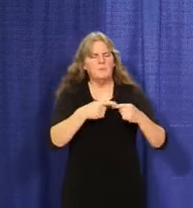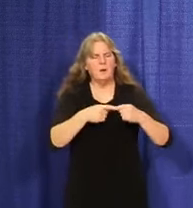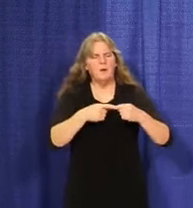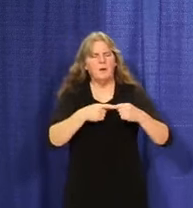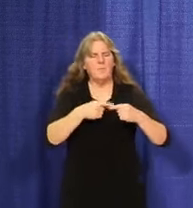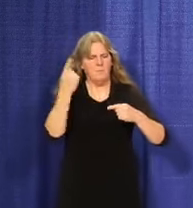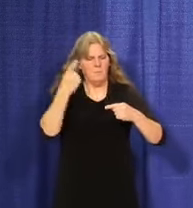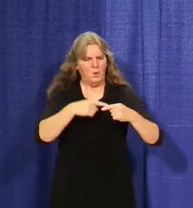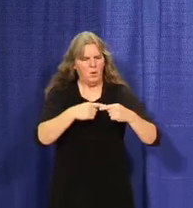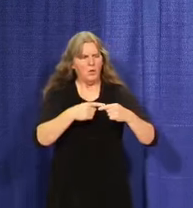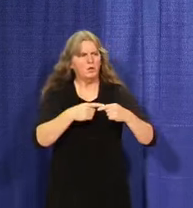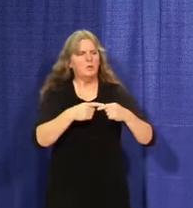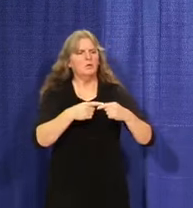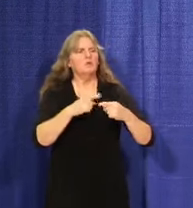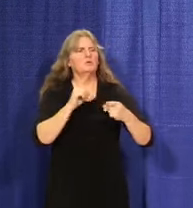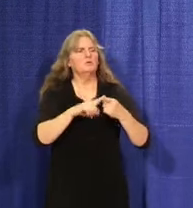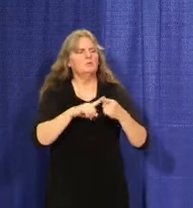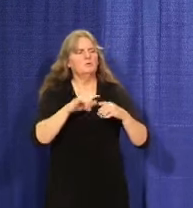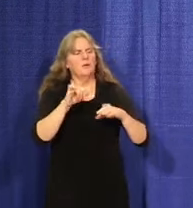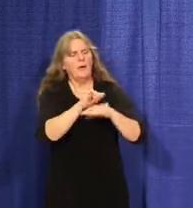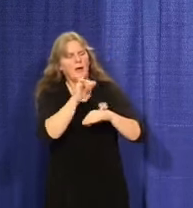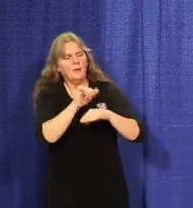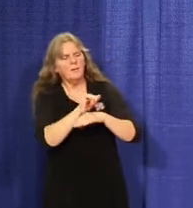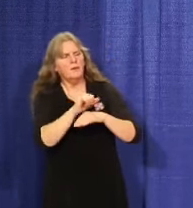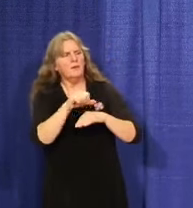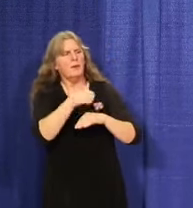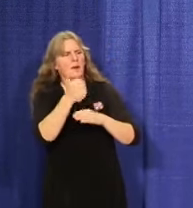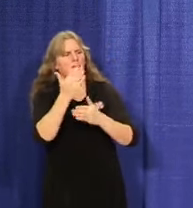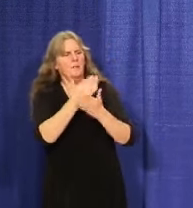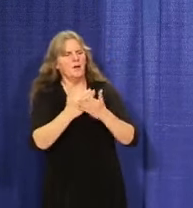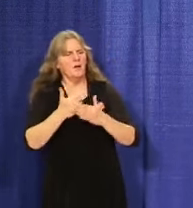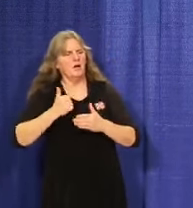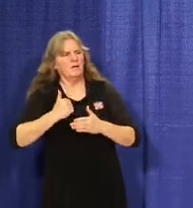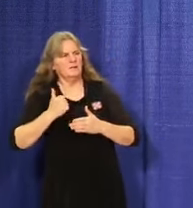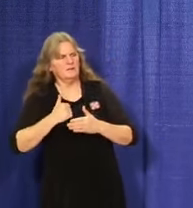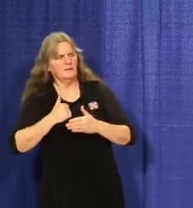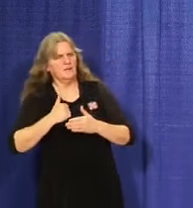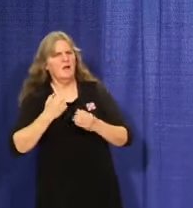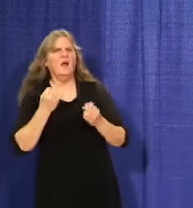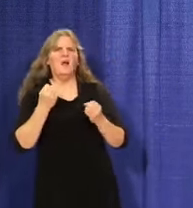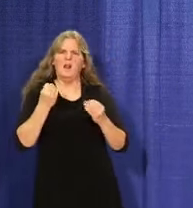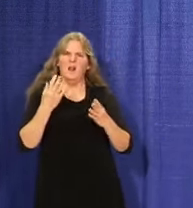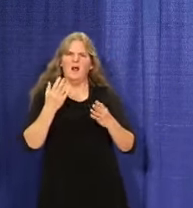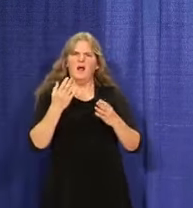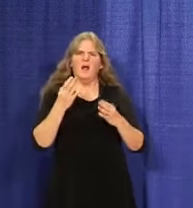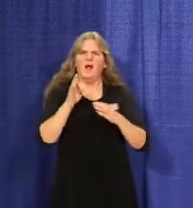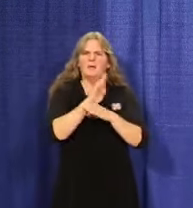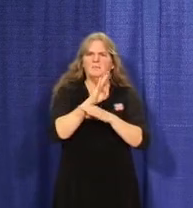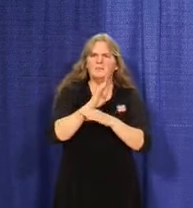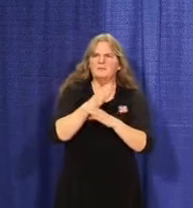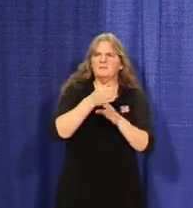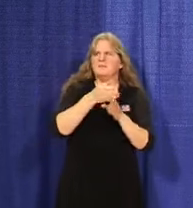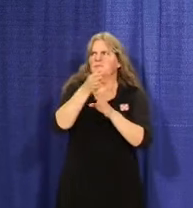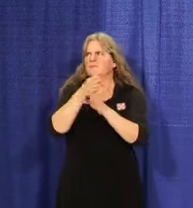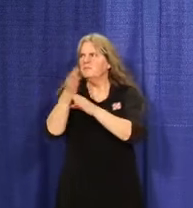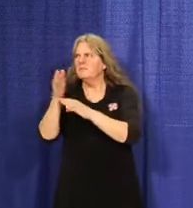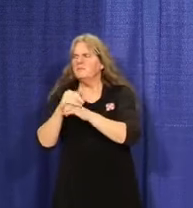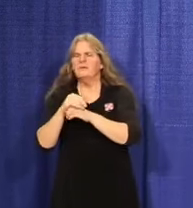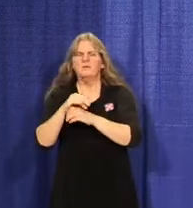Canada? Where do they stand? A lot of industries rely on tourism and the aviation industry in particular could